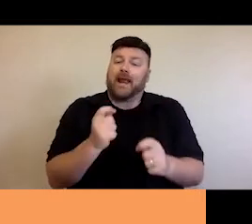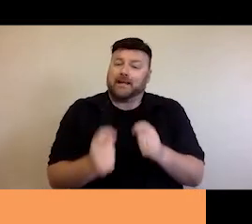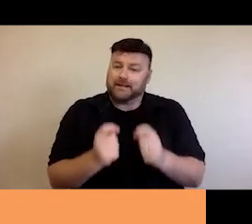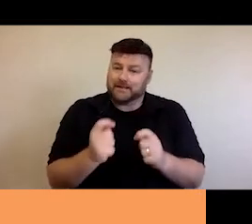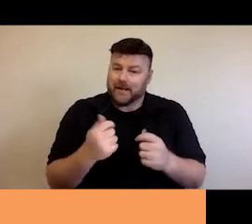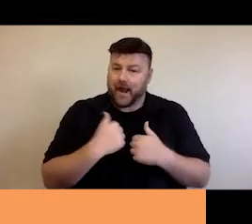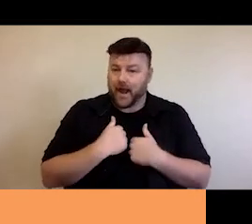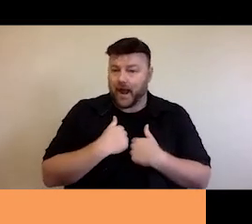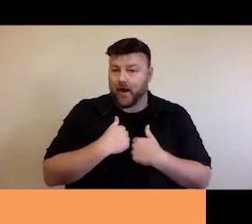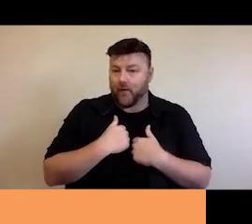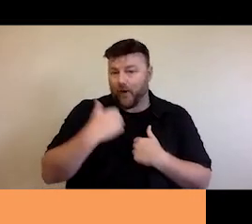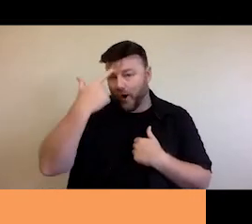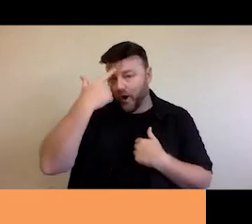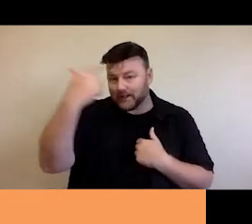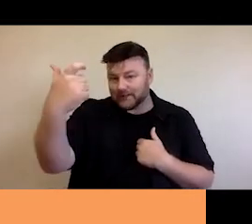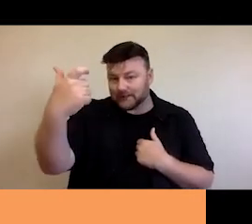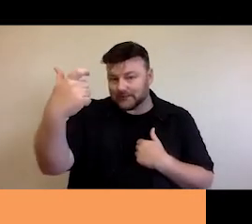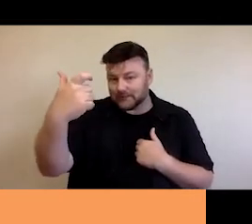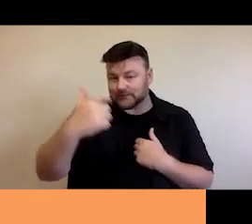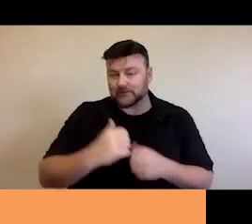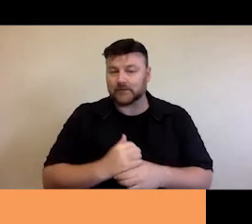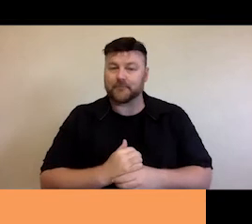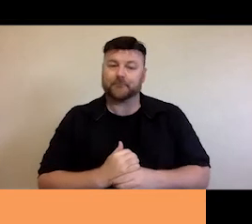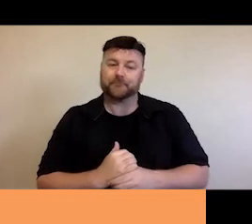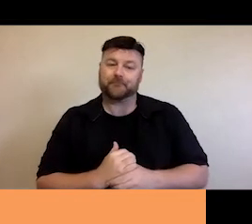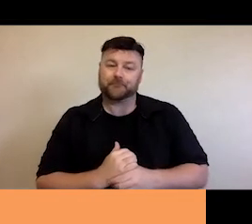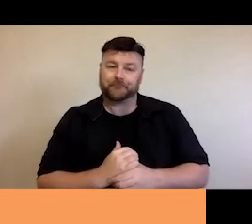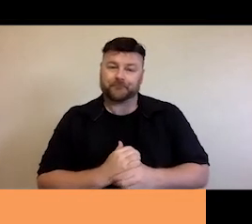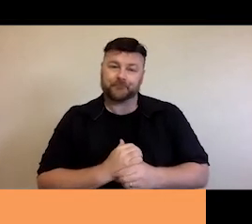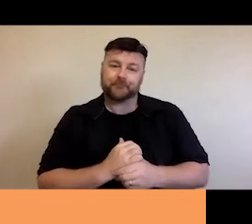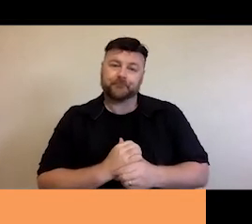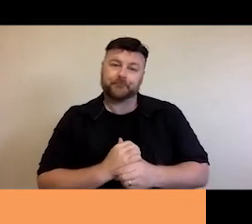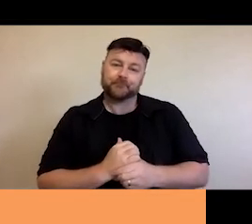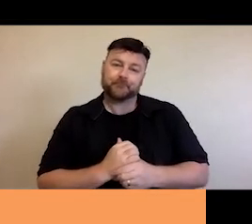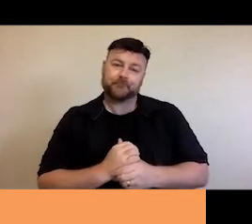aspirations, our creativity, are the basis of our logic, not the other way around.